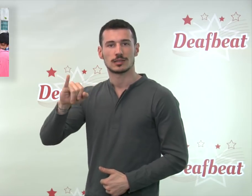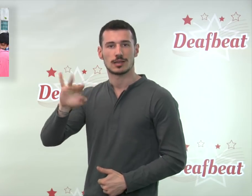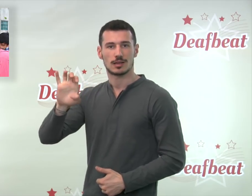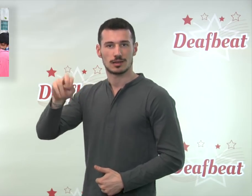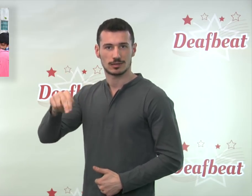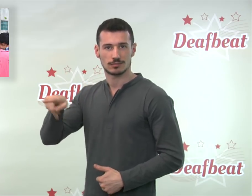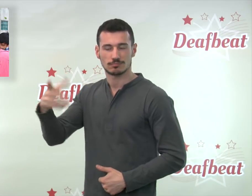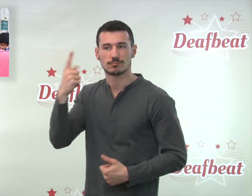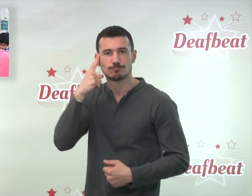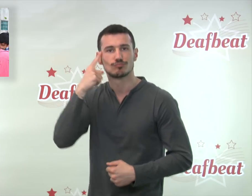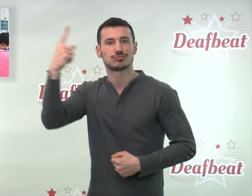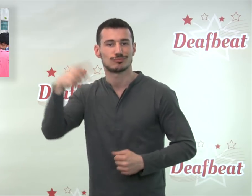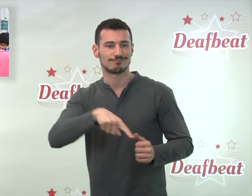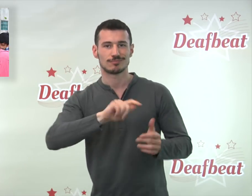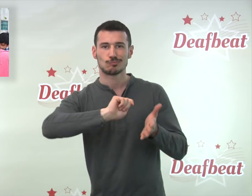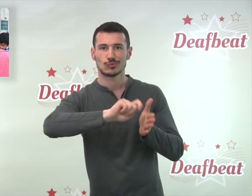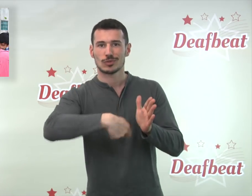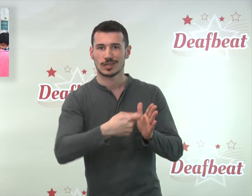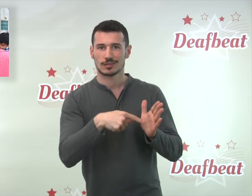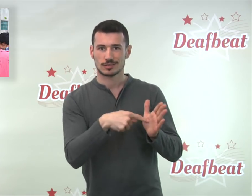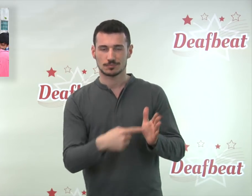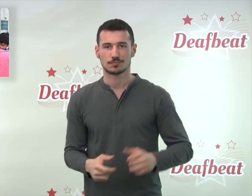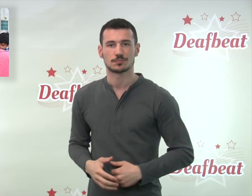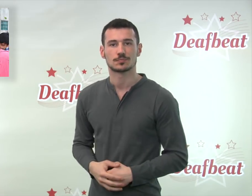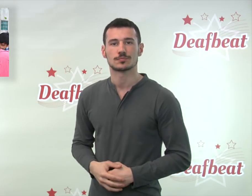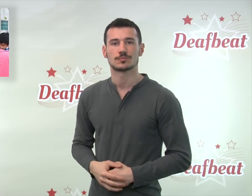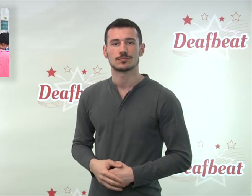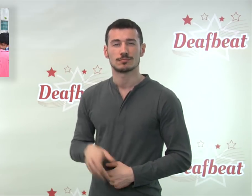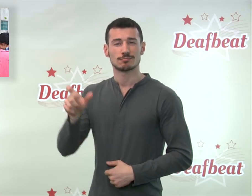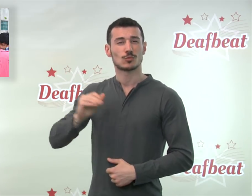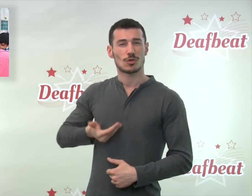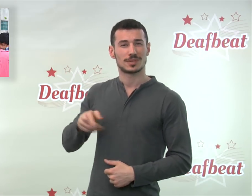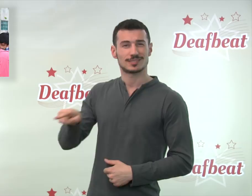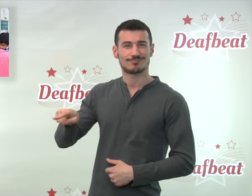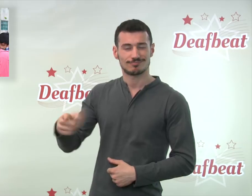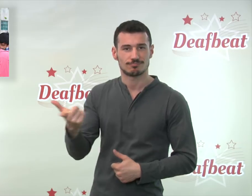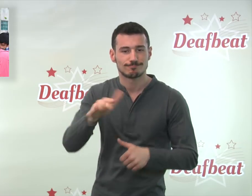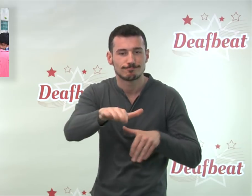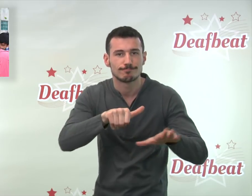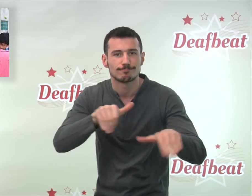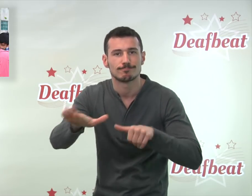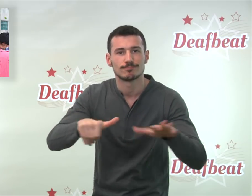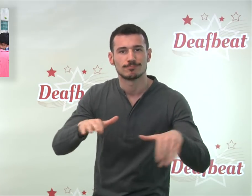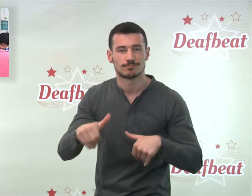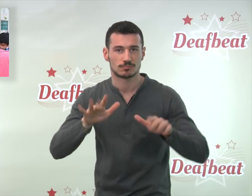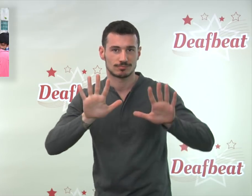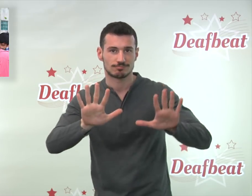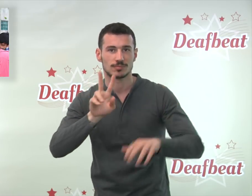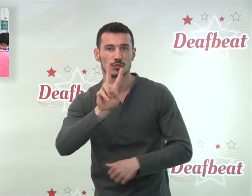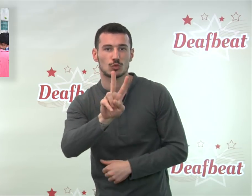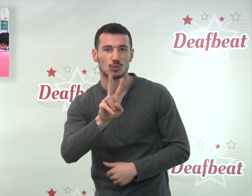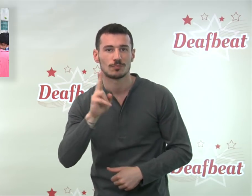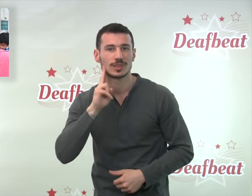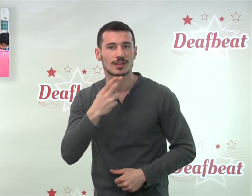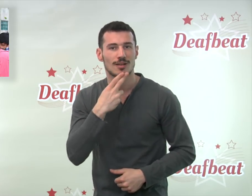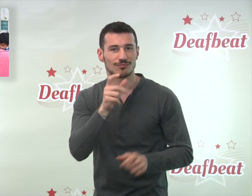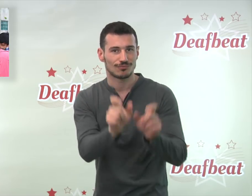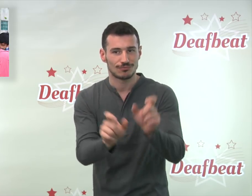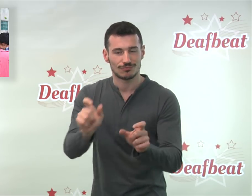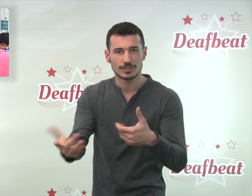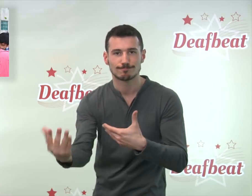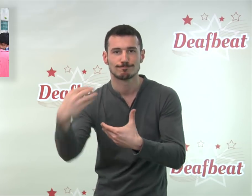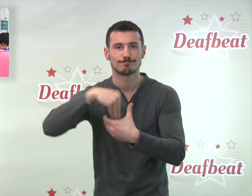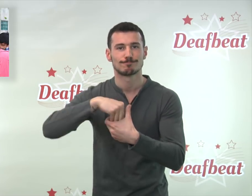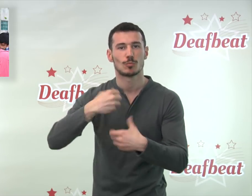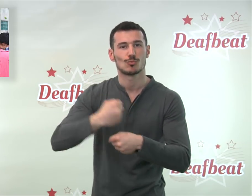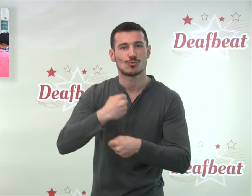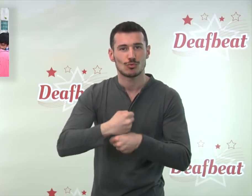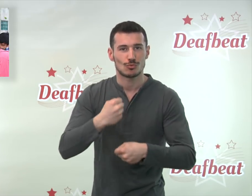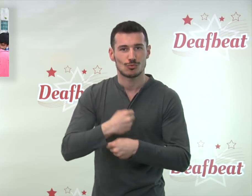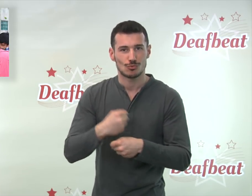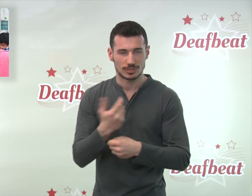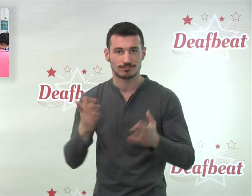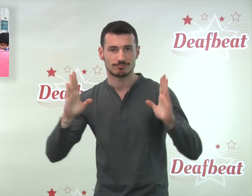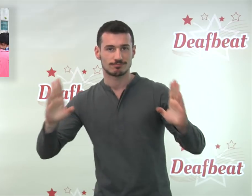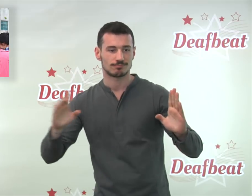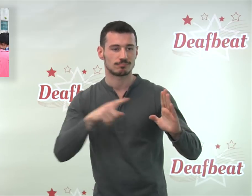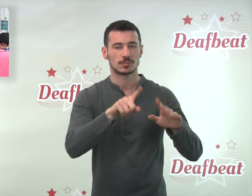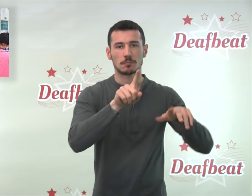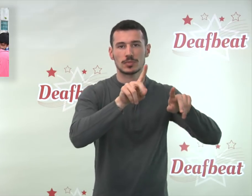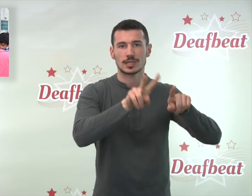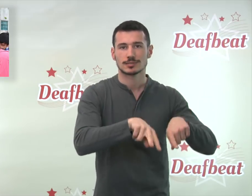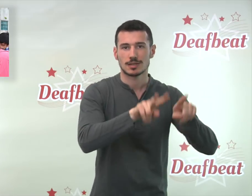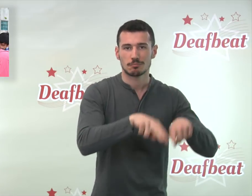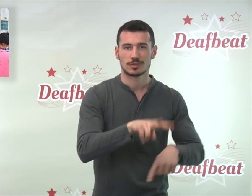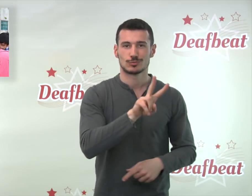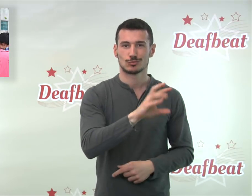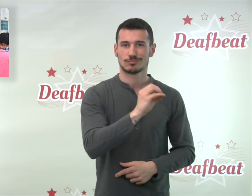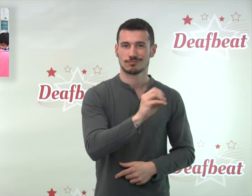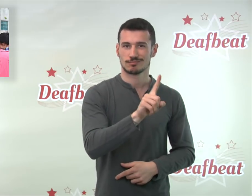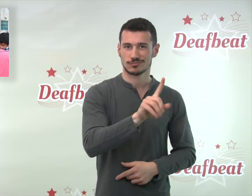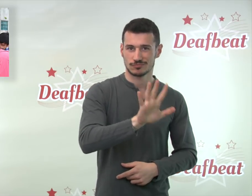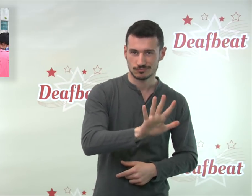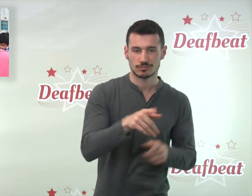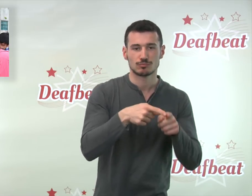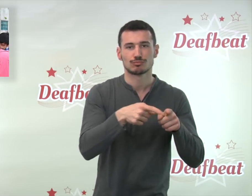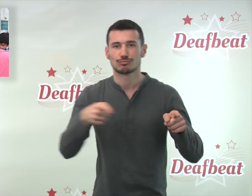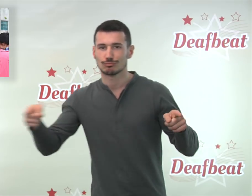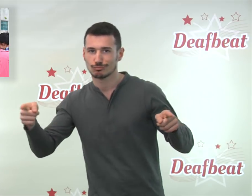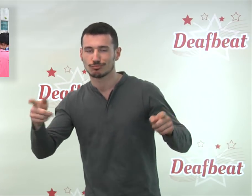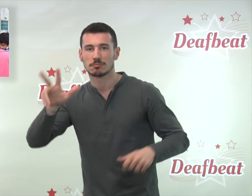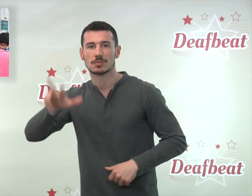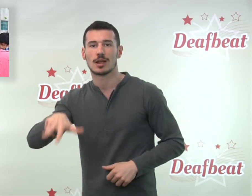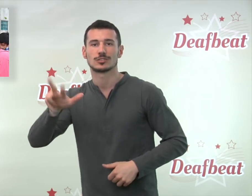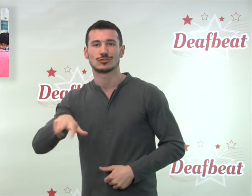December 2015 to March 2016. A filmmaker, Do Thi Hien, created it. 12 Deaf people were